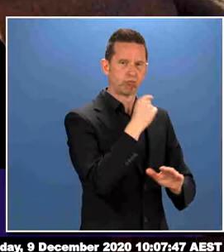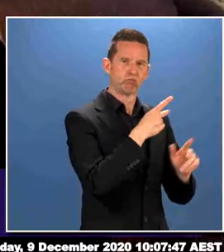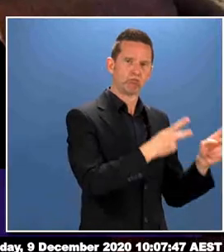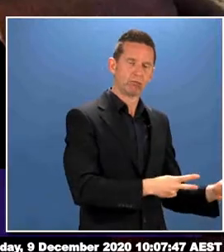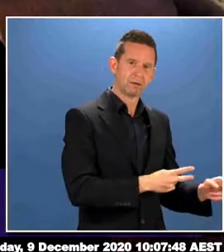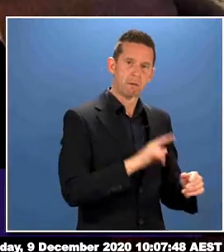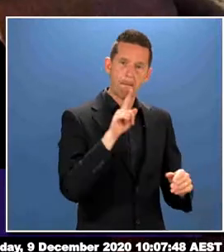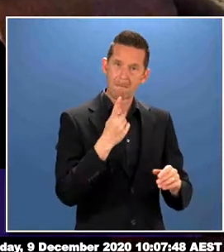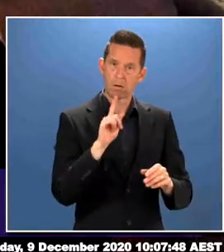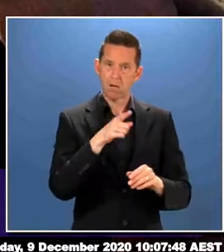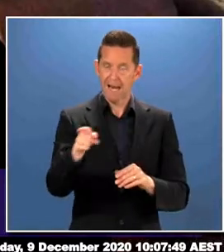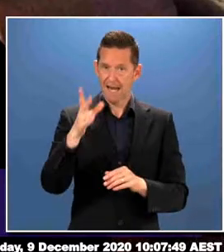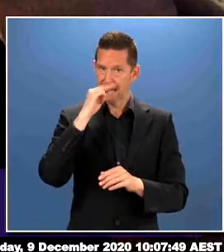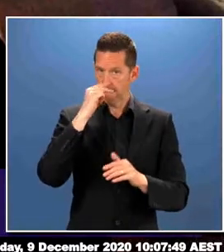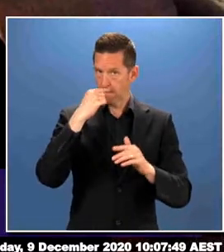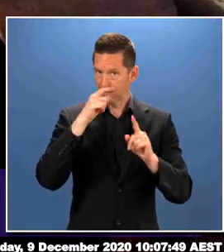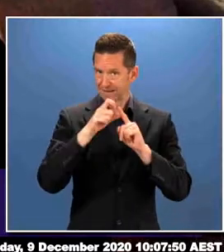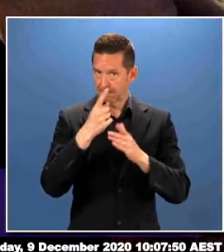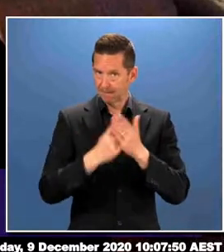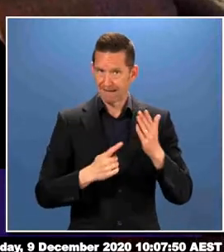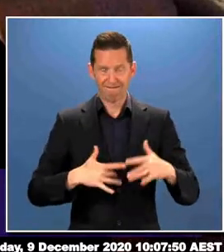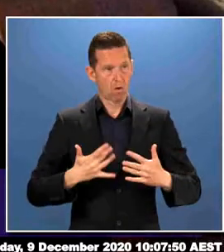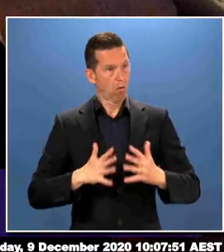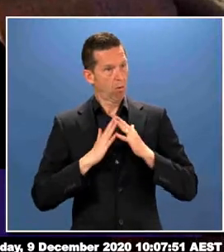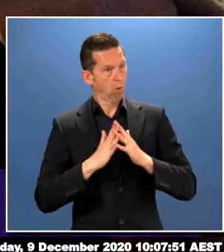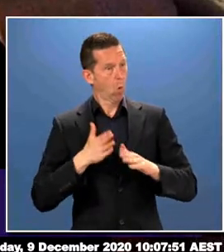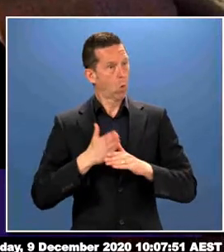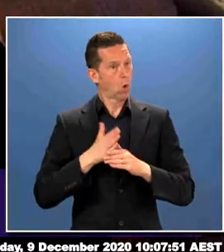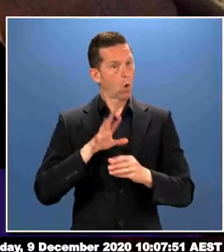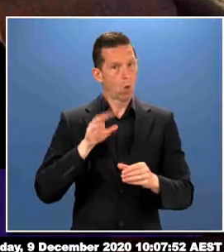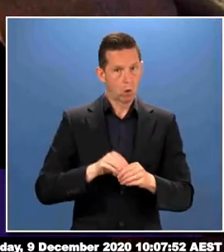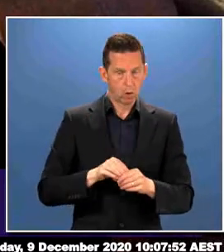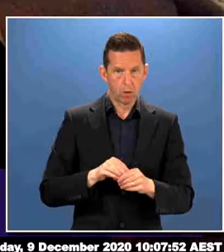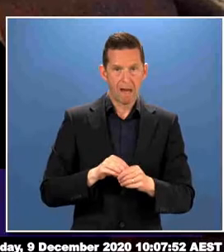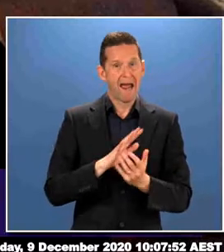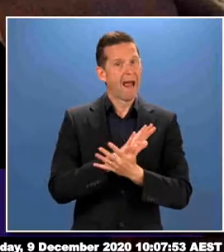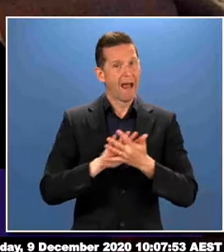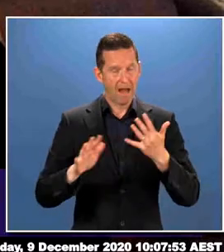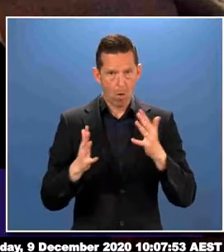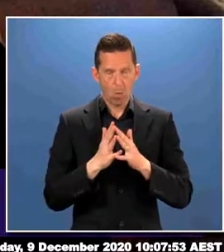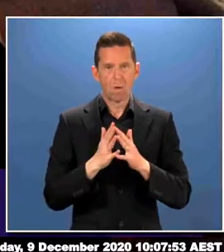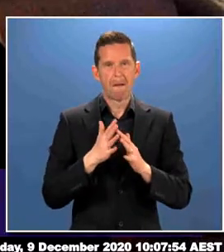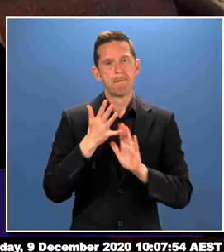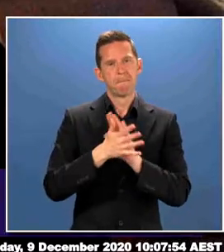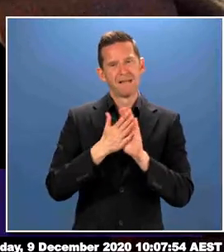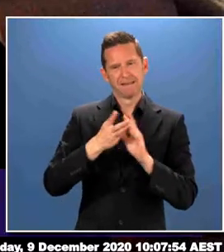disabilities, I think, really requires involving us tackling this idea